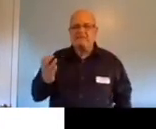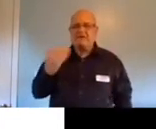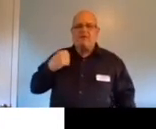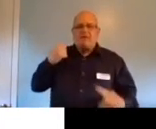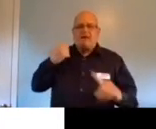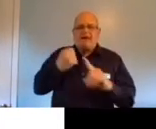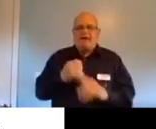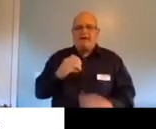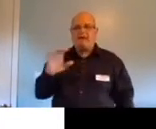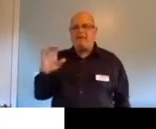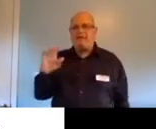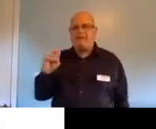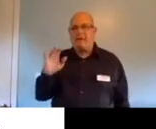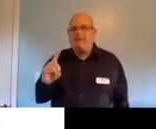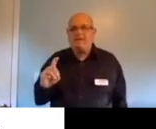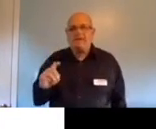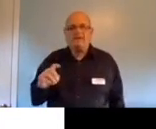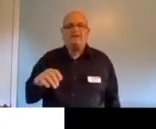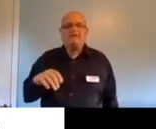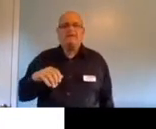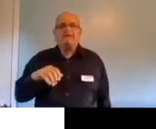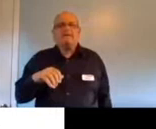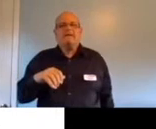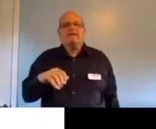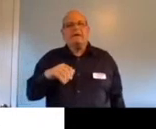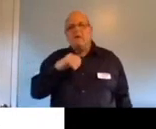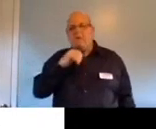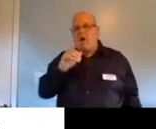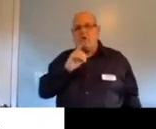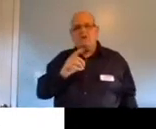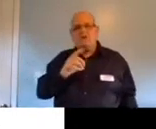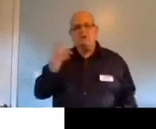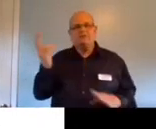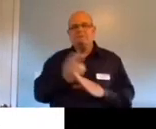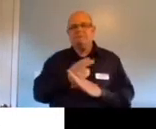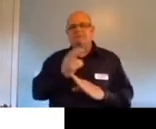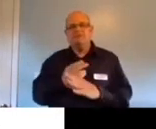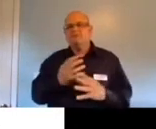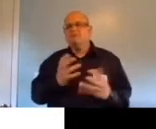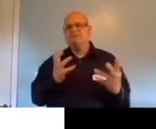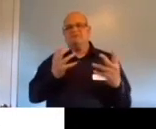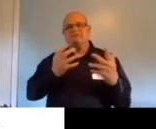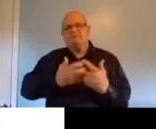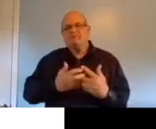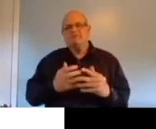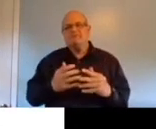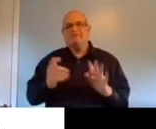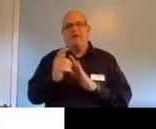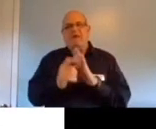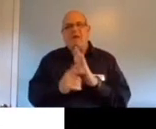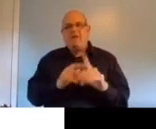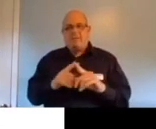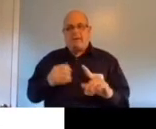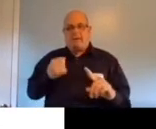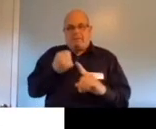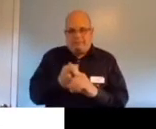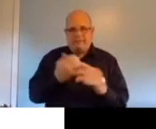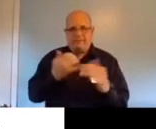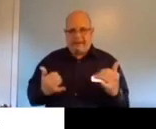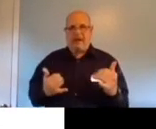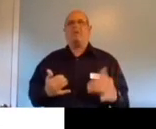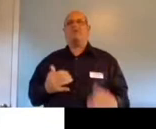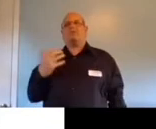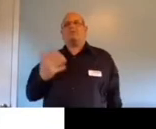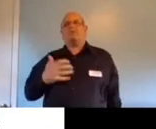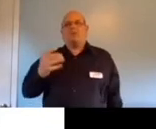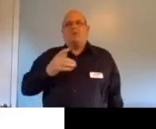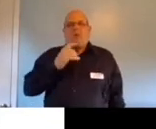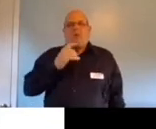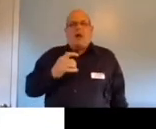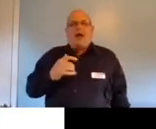They said healthcare providers may exclude people with advanced neuromuscular disease